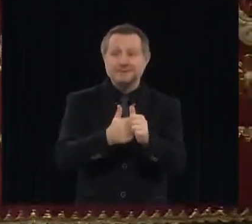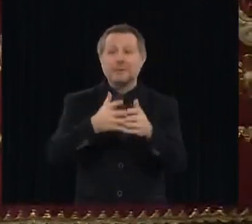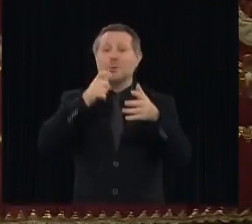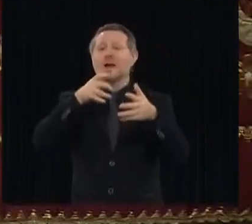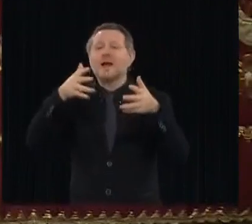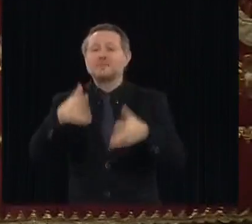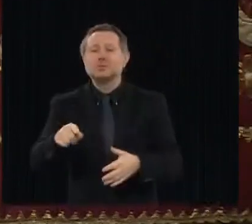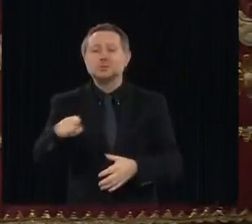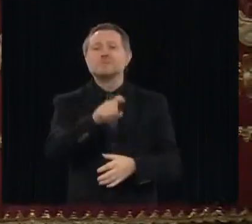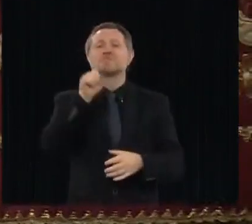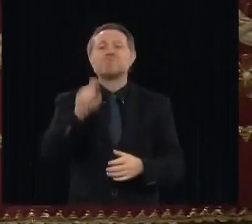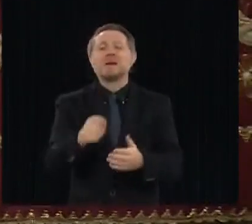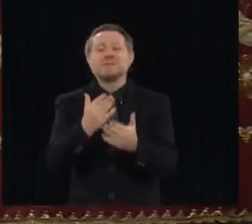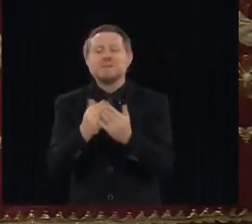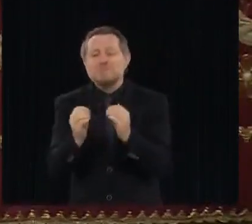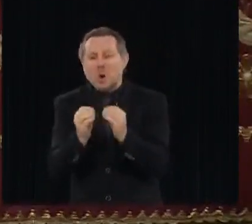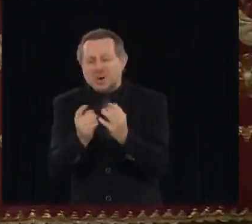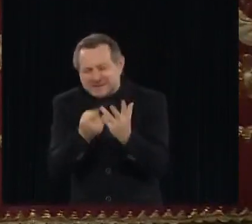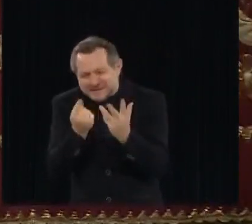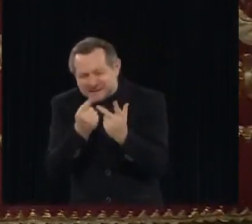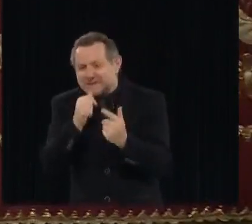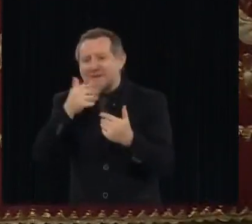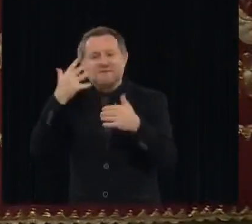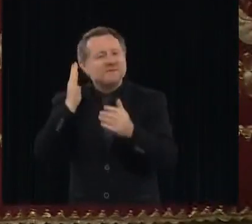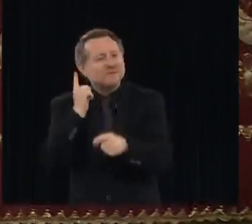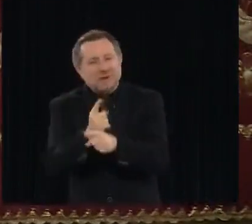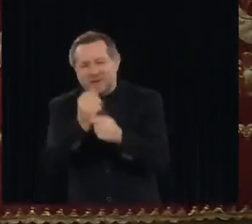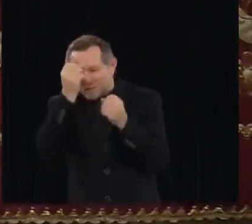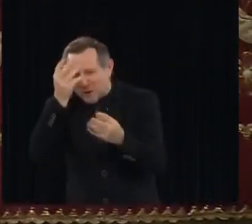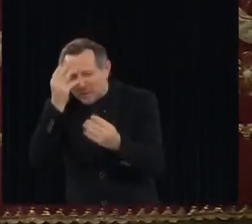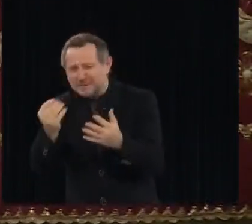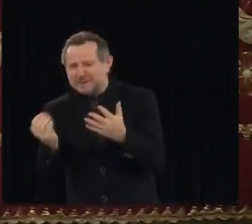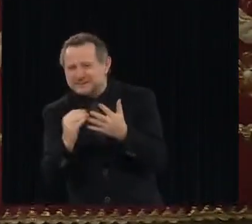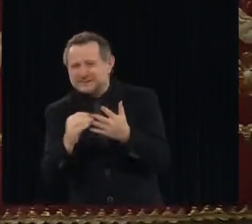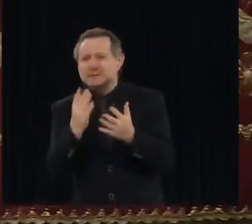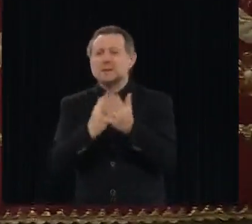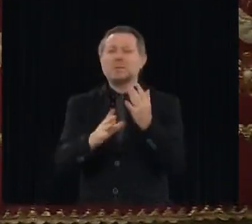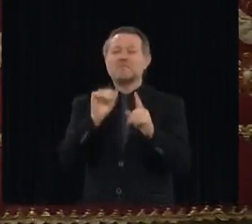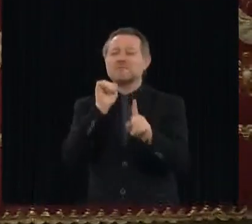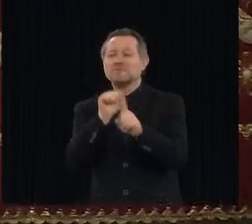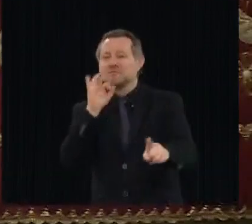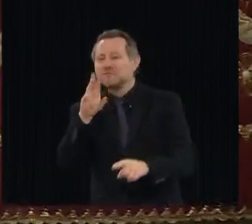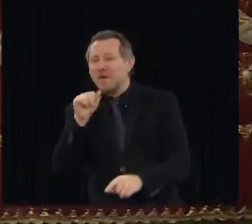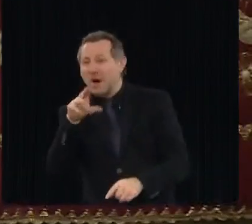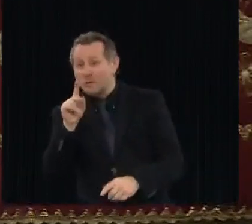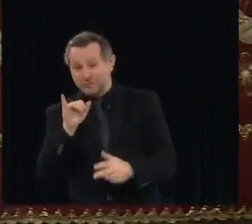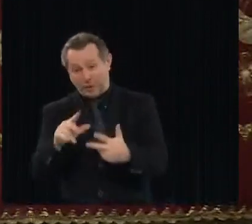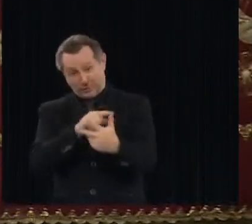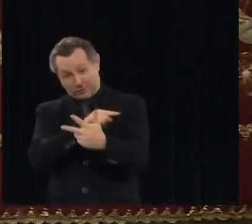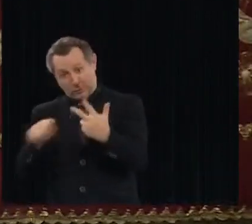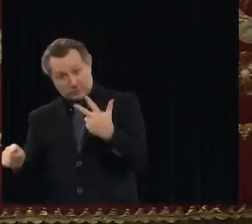WEEK SO WE HAVE GOTTEN THROUGH THE BACKLOG AND THE PEOPLE REMAINING IS EITHER